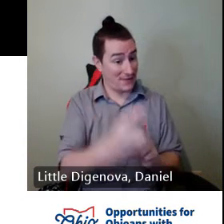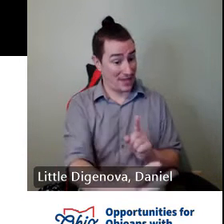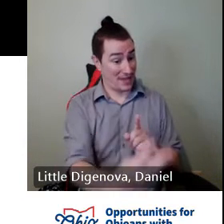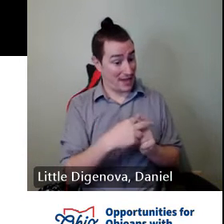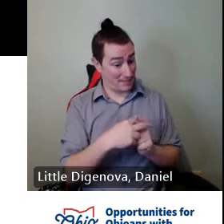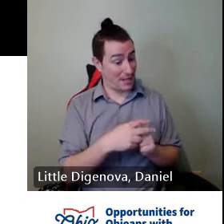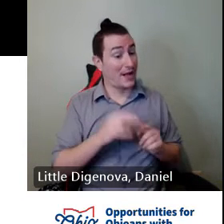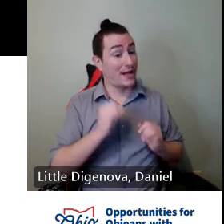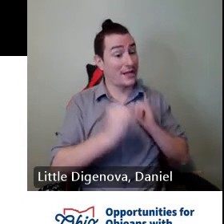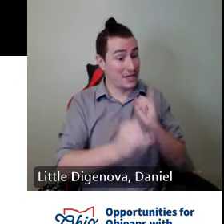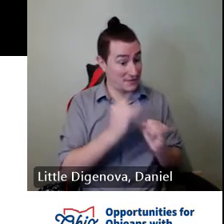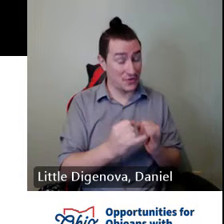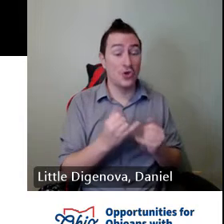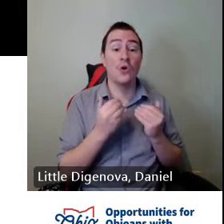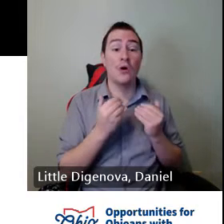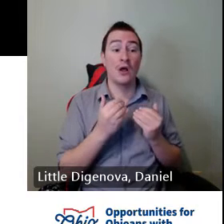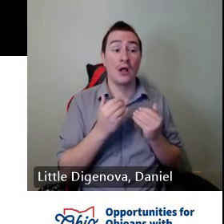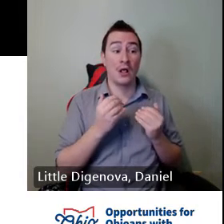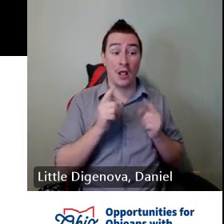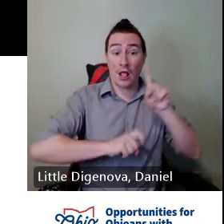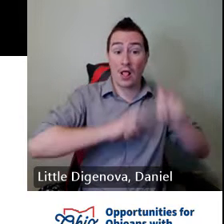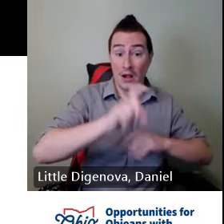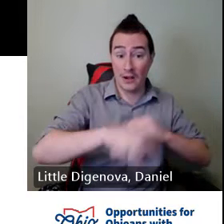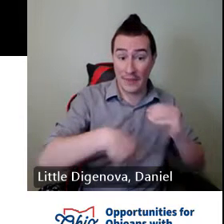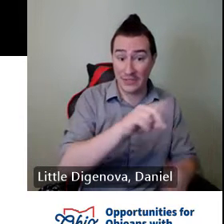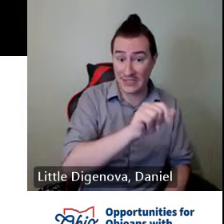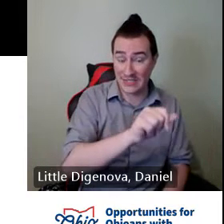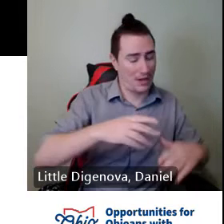you offer--make a formal offer for a job. During the hiring